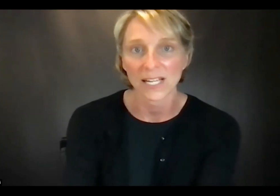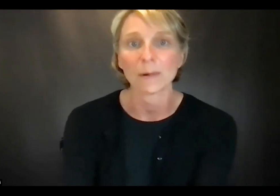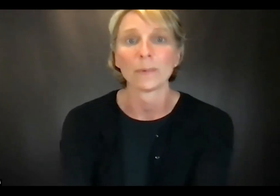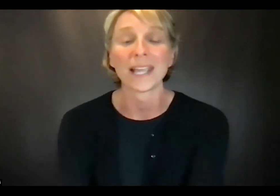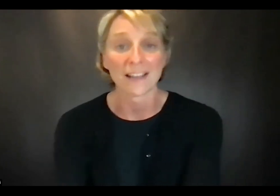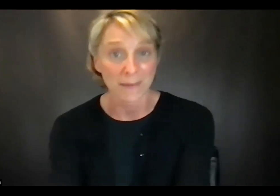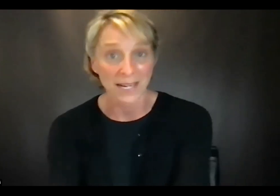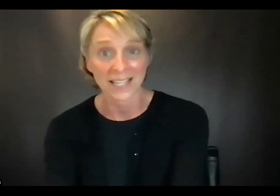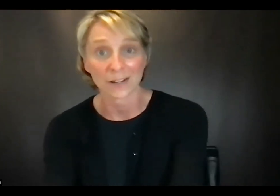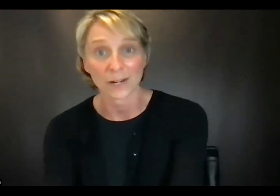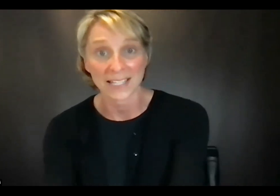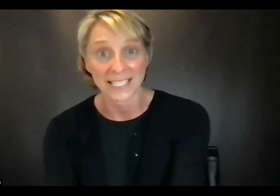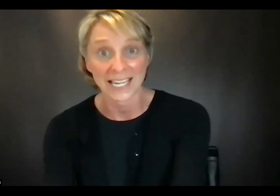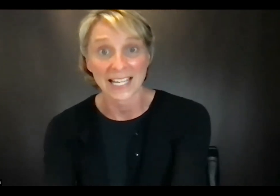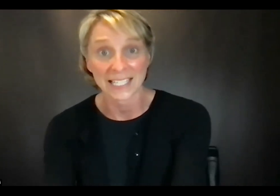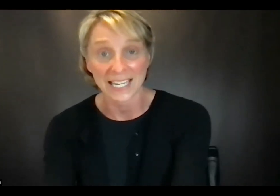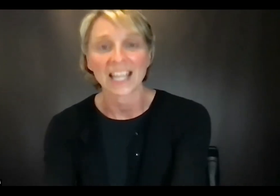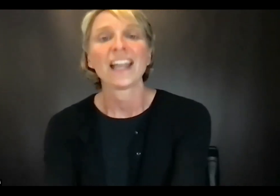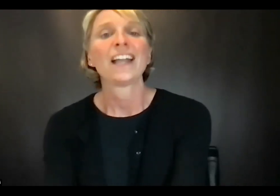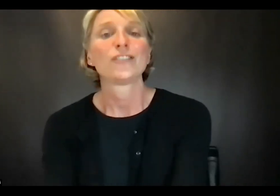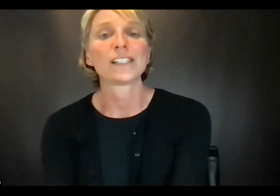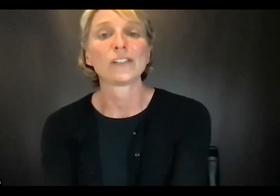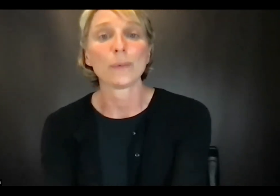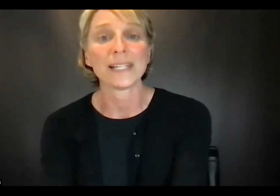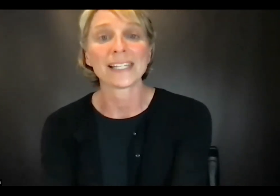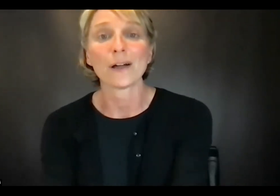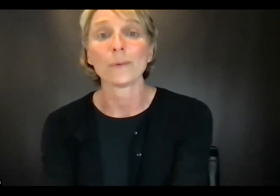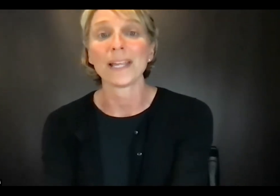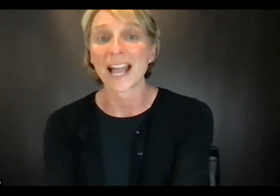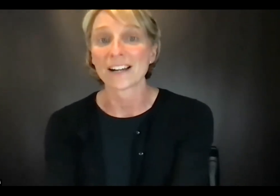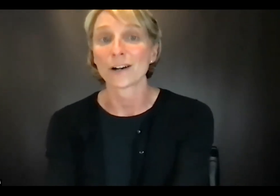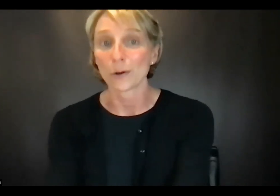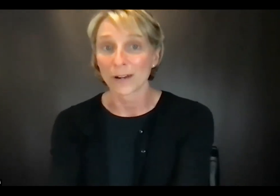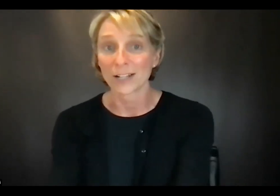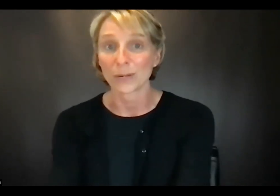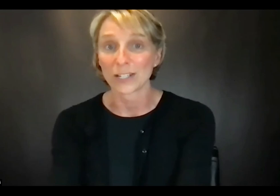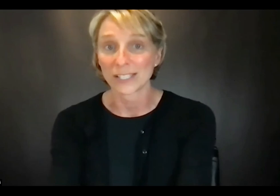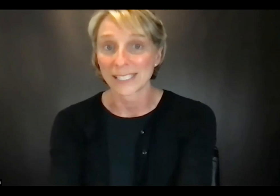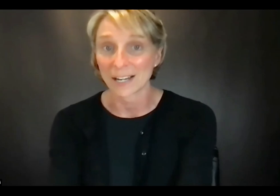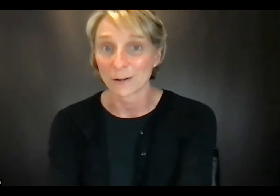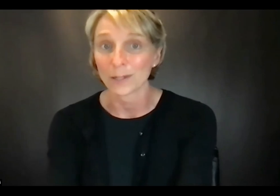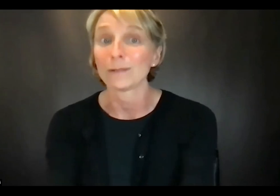but we have many that go to NTID. Just two weeks ago, we had our own graduation ceremony. It was